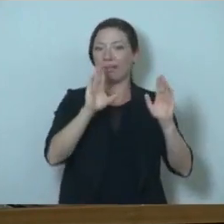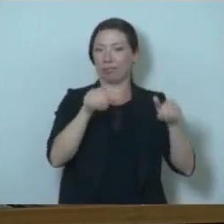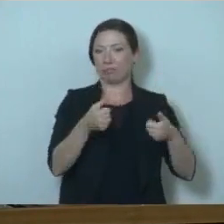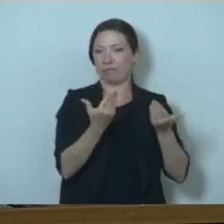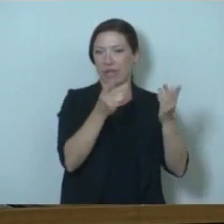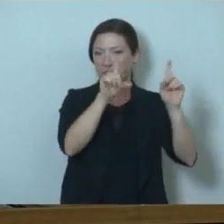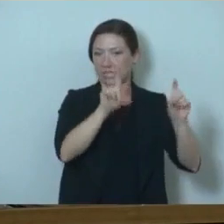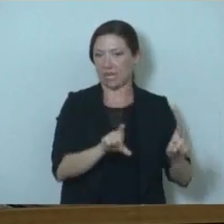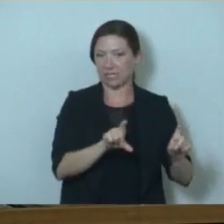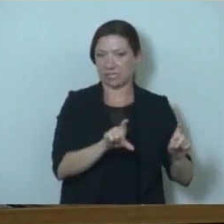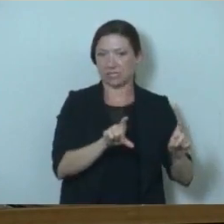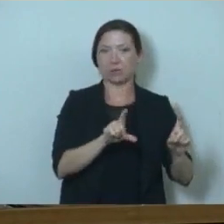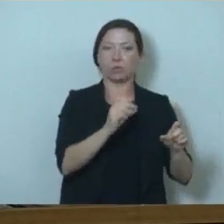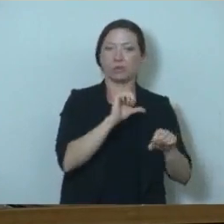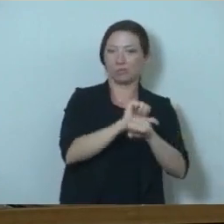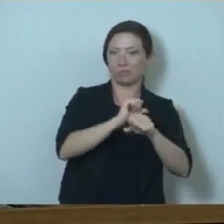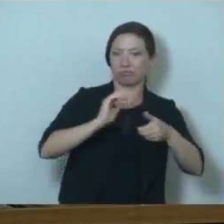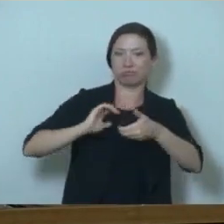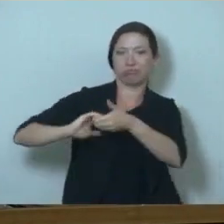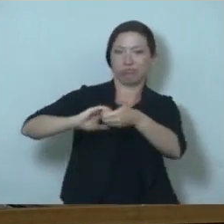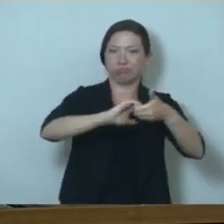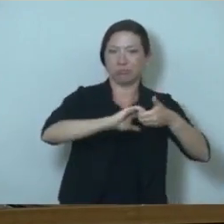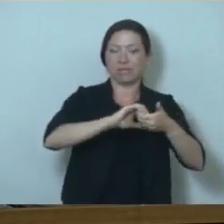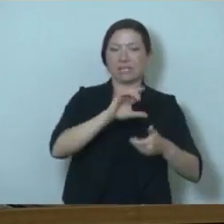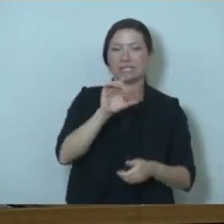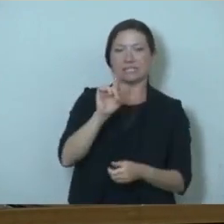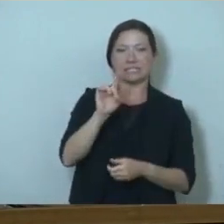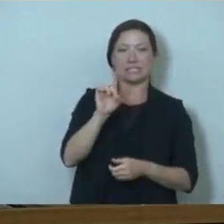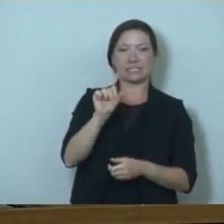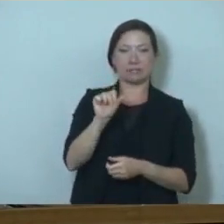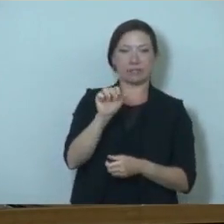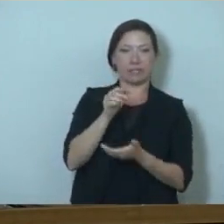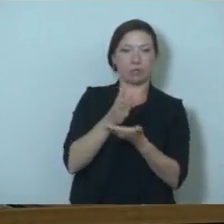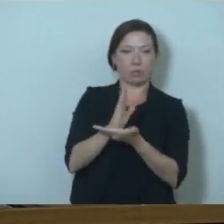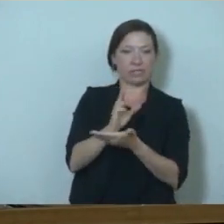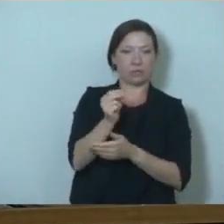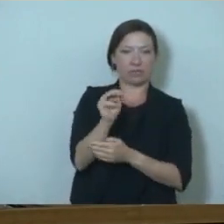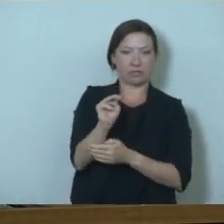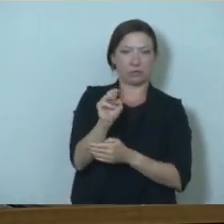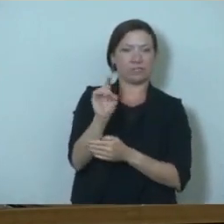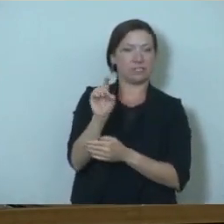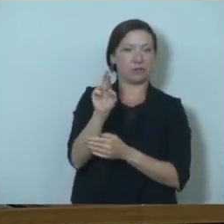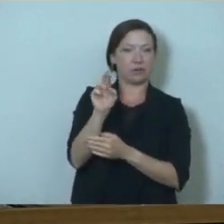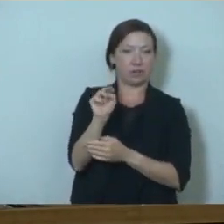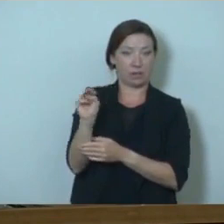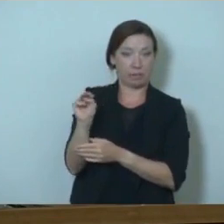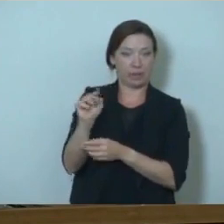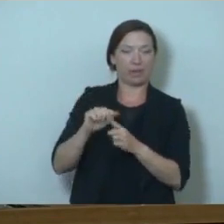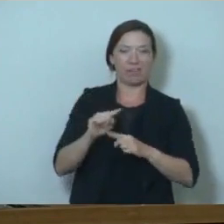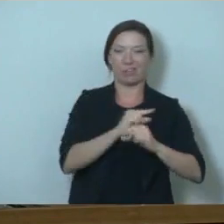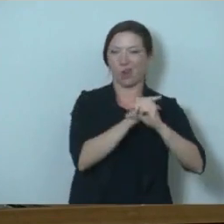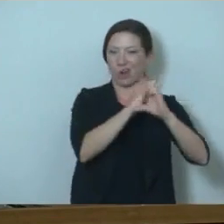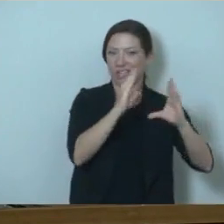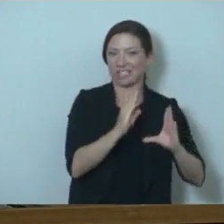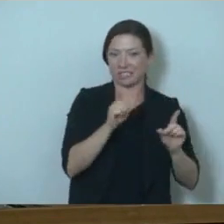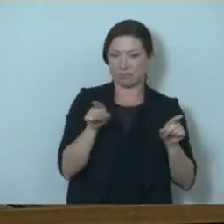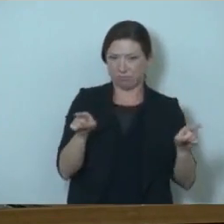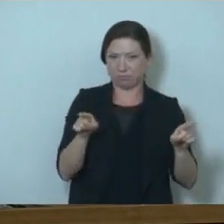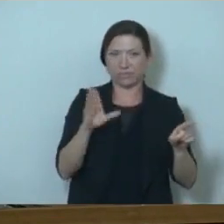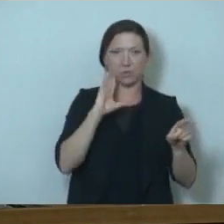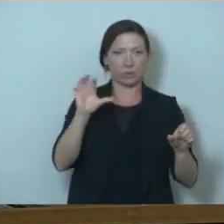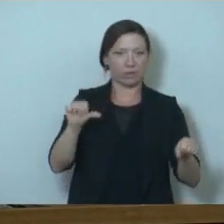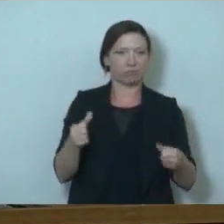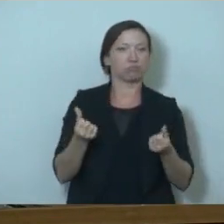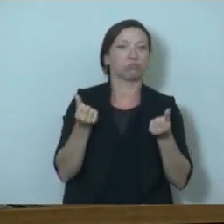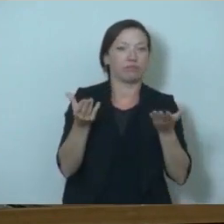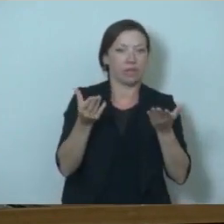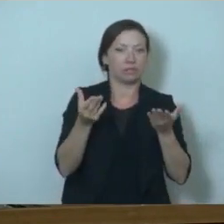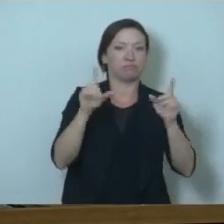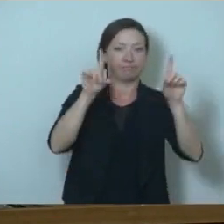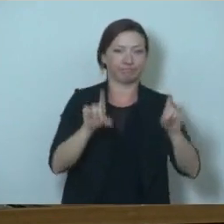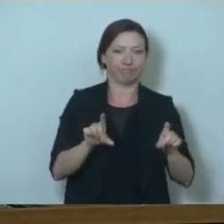WHO ARE ON THE WAIVER AND WORKING WITH DISABILITY RYES NEW MEXICO AND GUARDIA AND APPROACH TESTING OUR INDIVIDUALS.